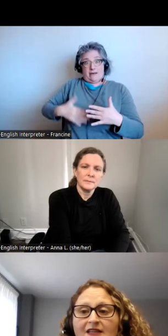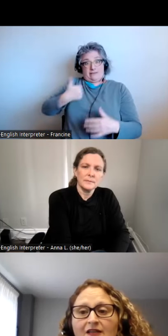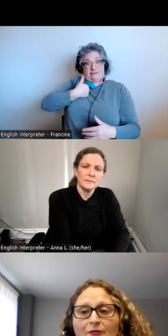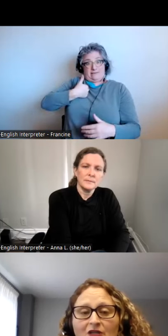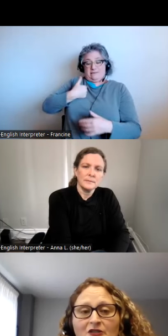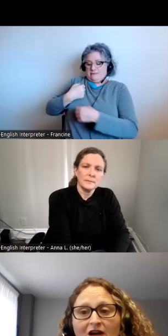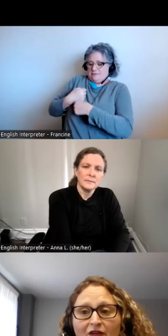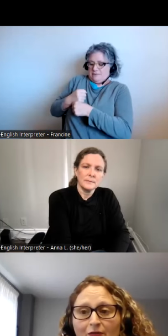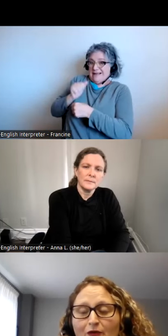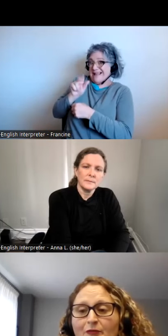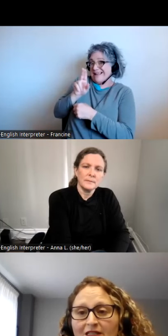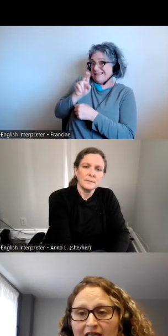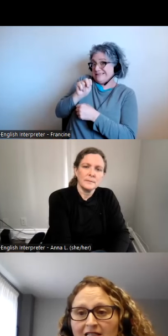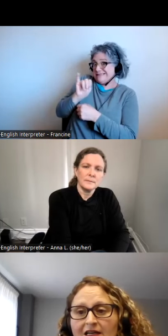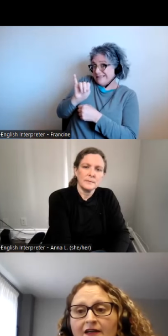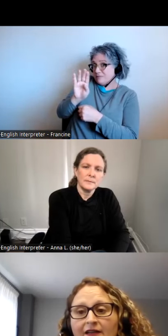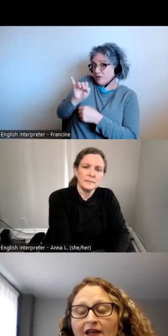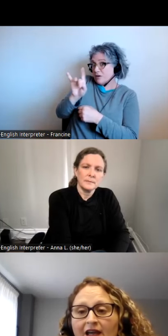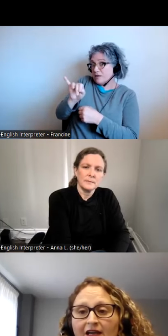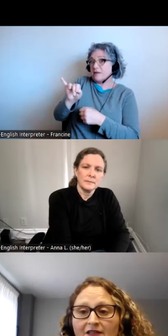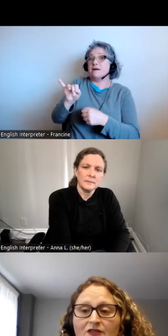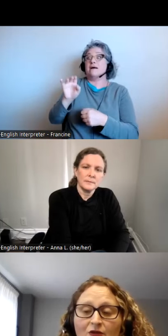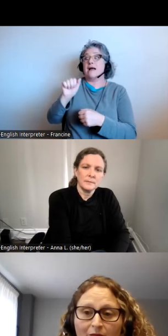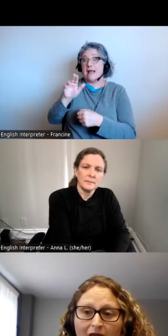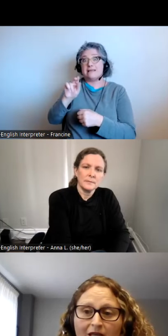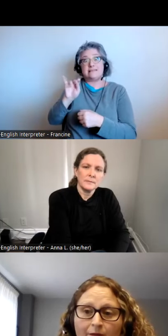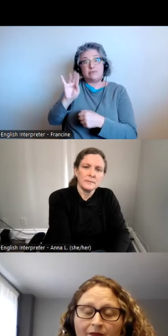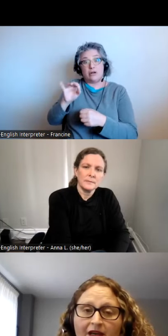Yeah. So the mom would get the vaccine. And